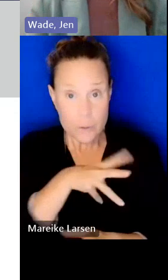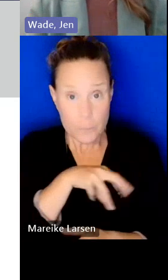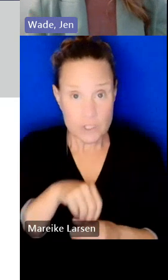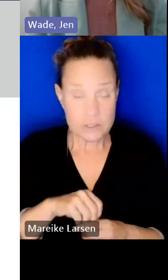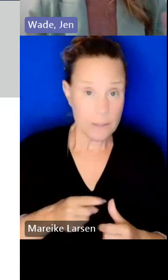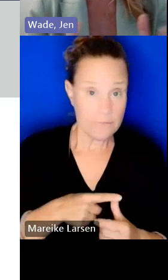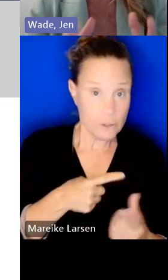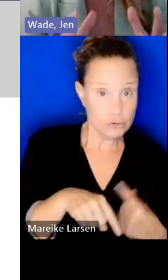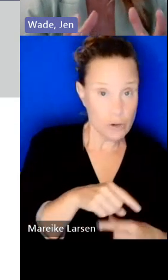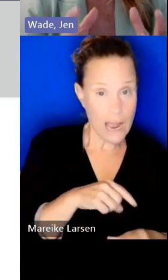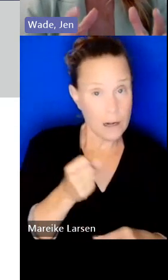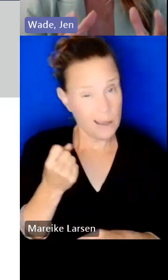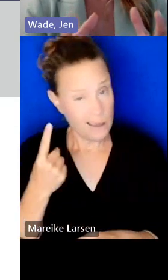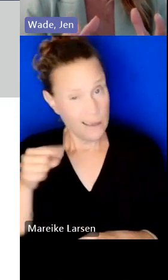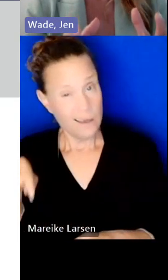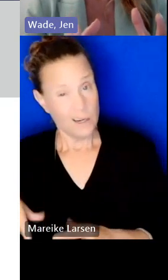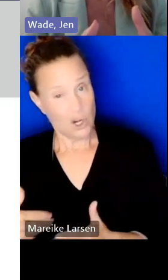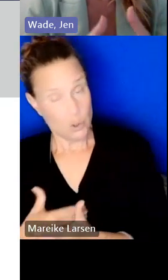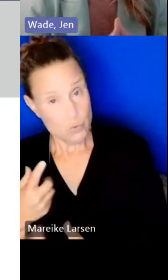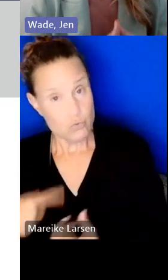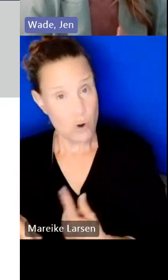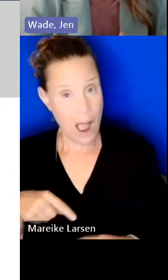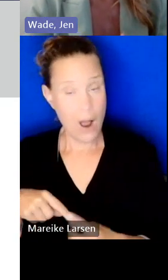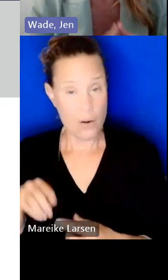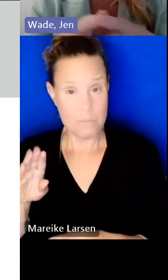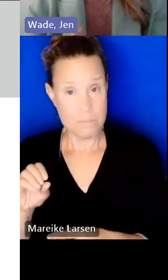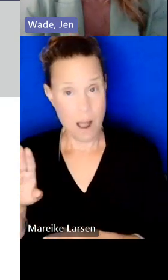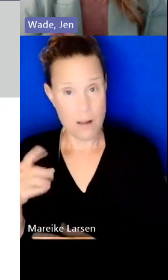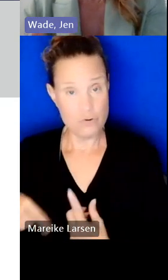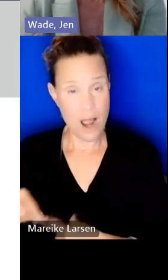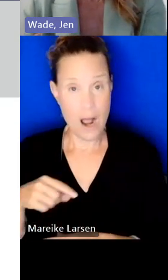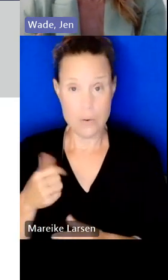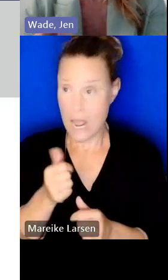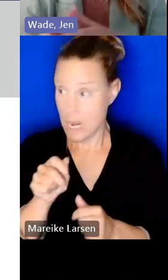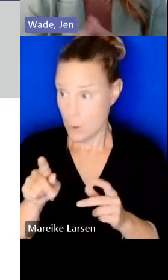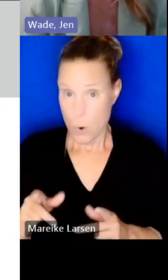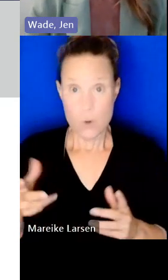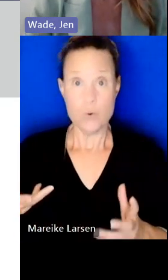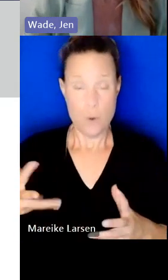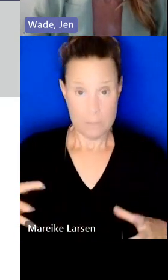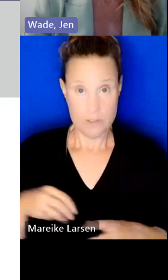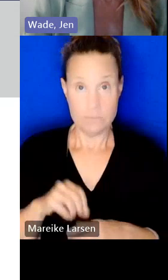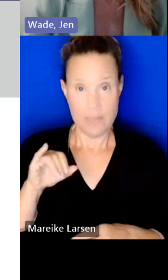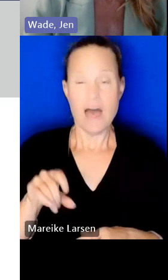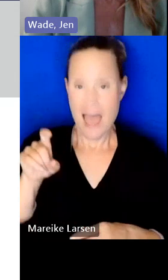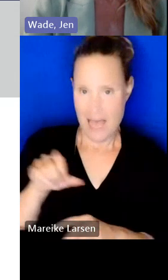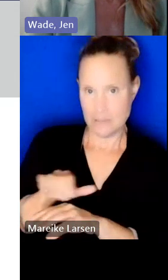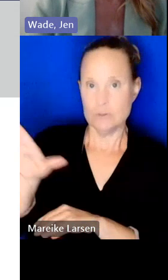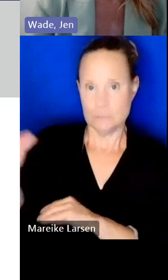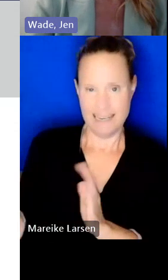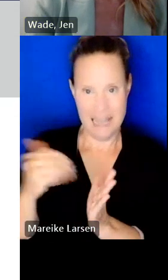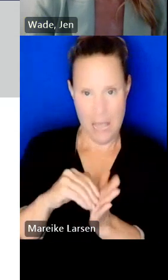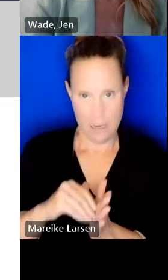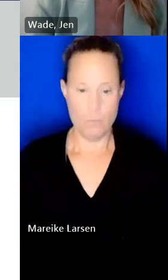round. This is a new round. So all anyone who would like to participate in the benefit of the bargain would need to submit this. Letter of intent.